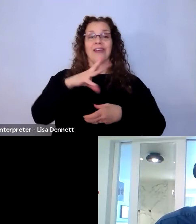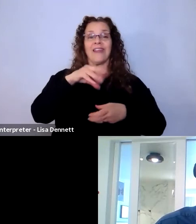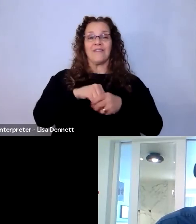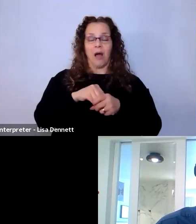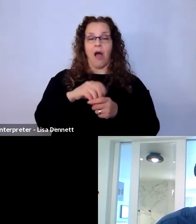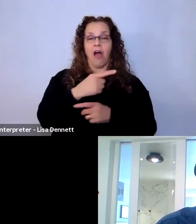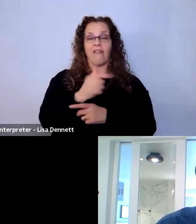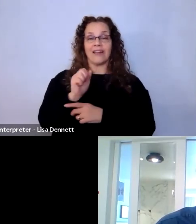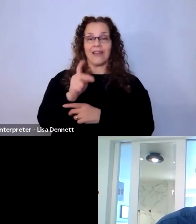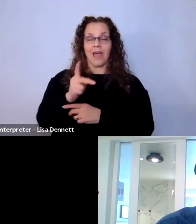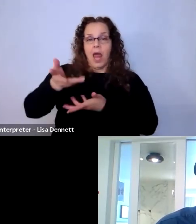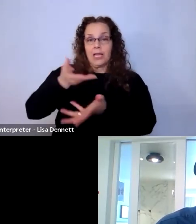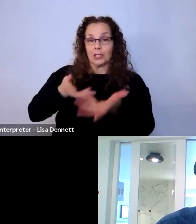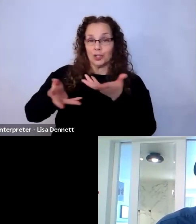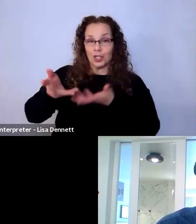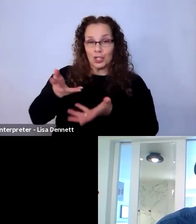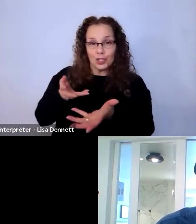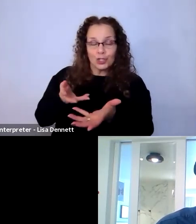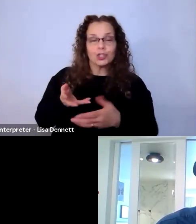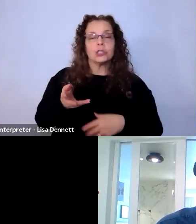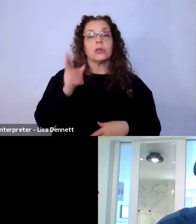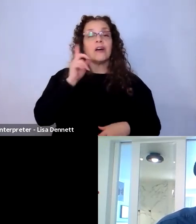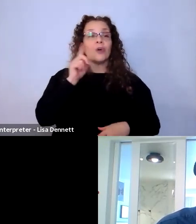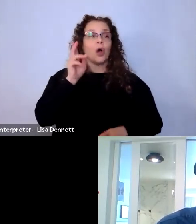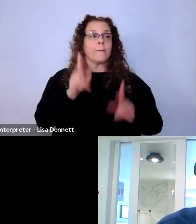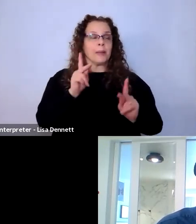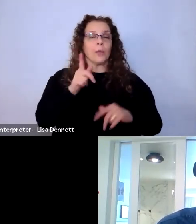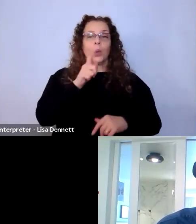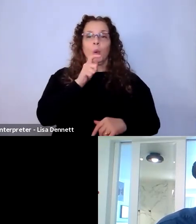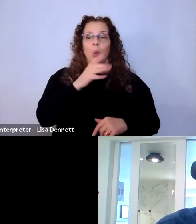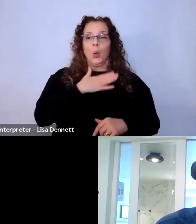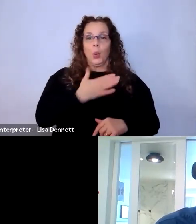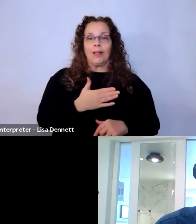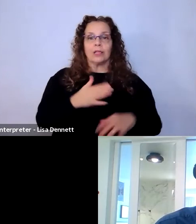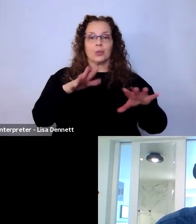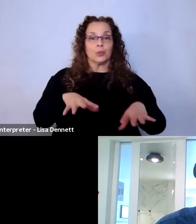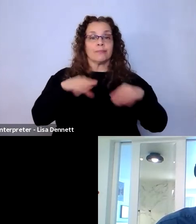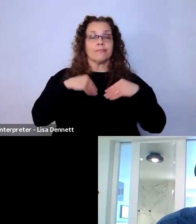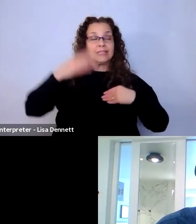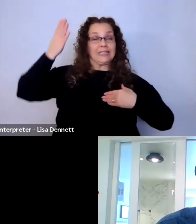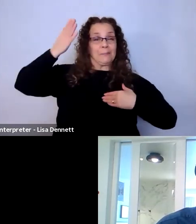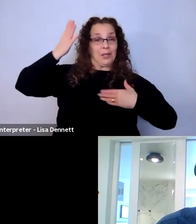For people taking us up on our offer, with the guest speakers fun for people winning